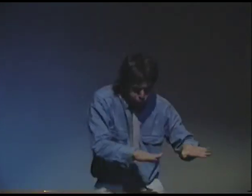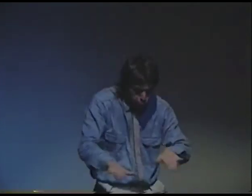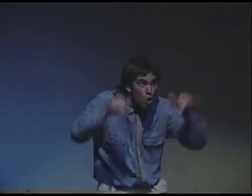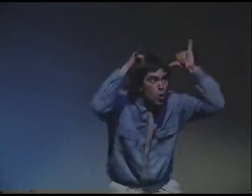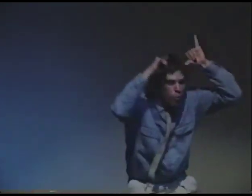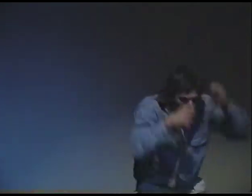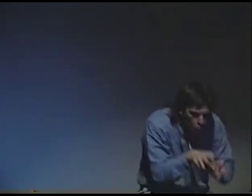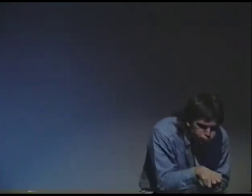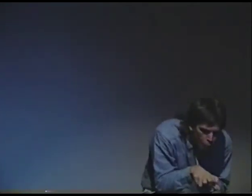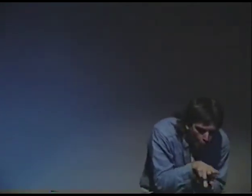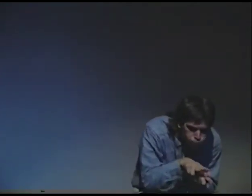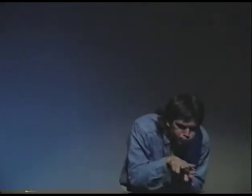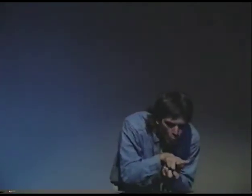Selling clothing, a goat.